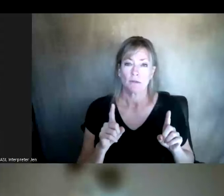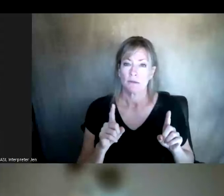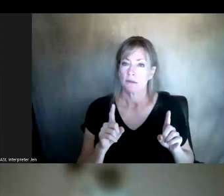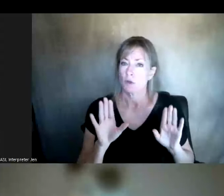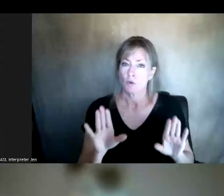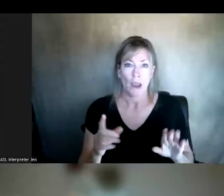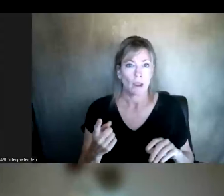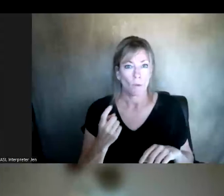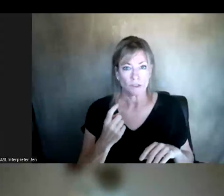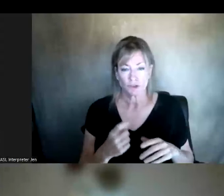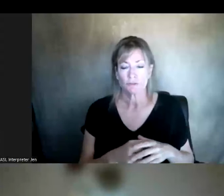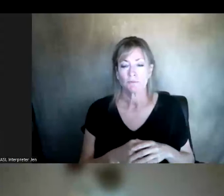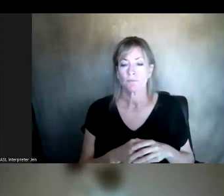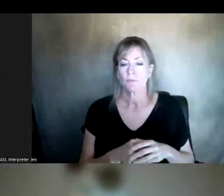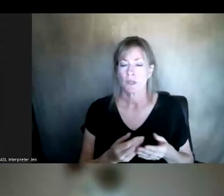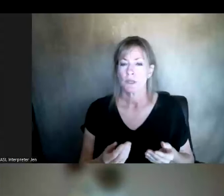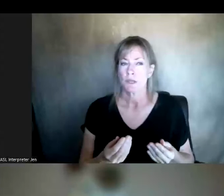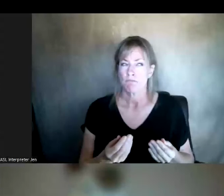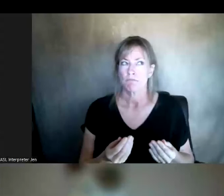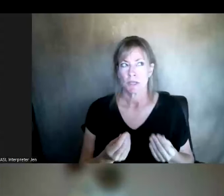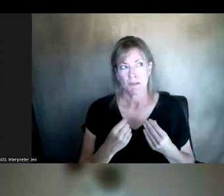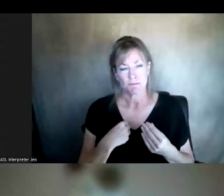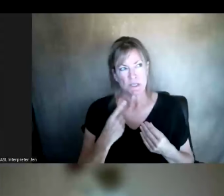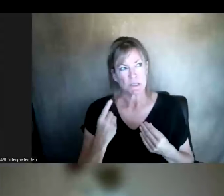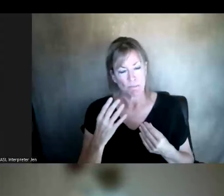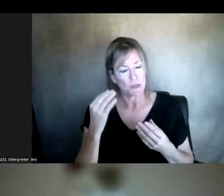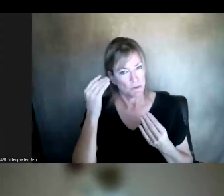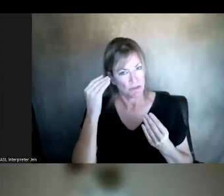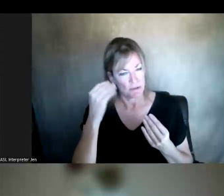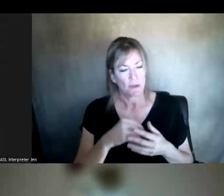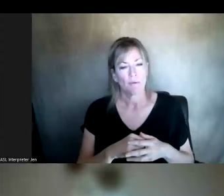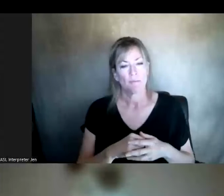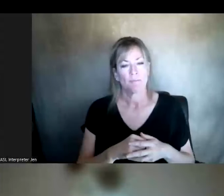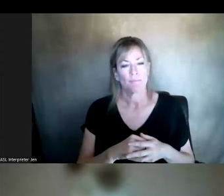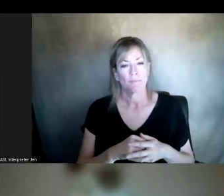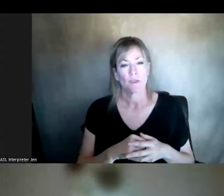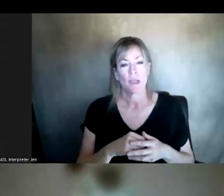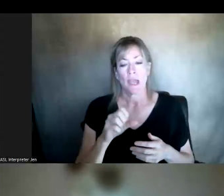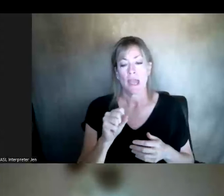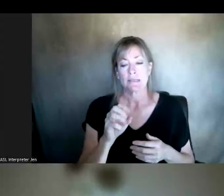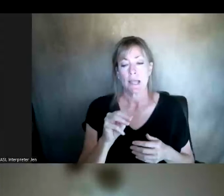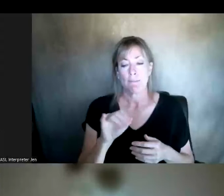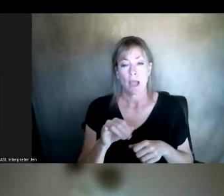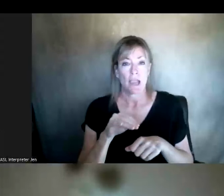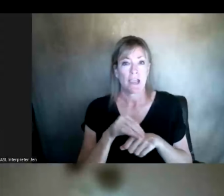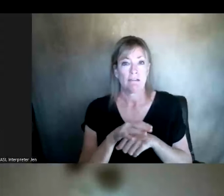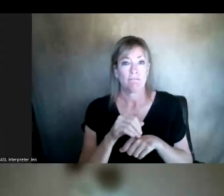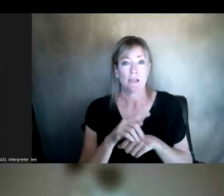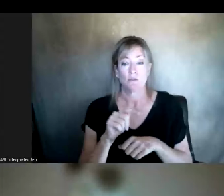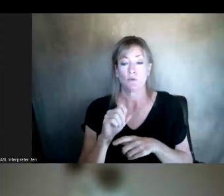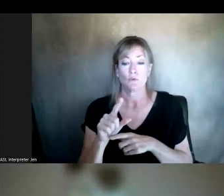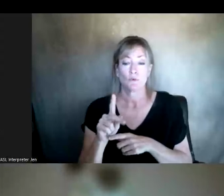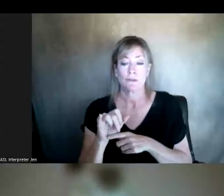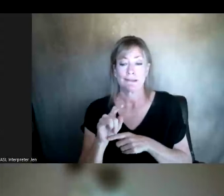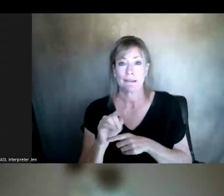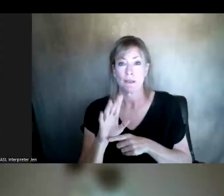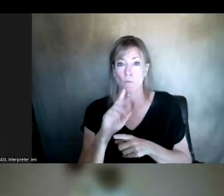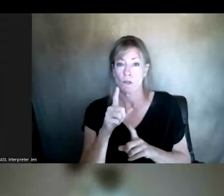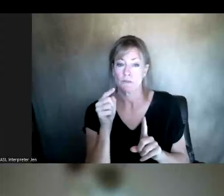GREAT QUESTION. GIVES ME FOOD FOR THOUGHT. SO THE SMI ADVISOR TOOL KIT IS TARGETING HR.